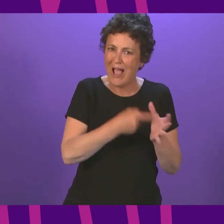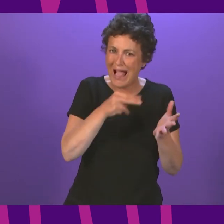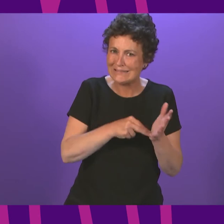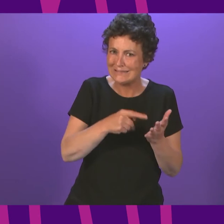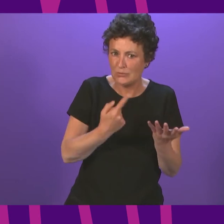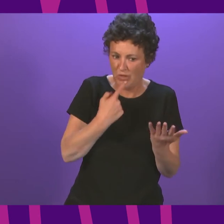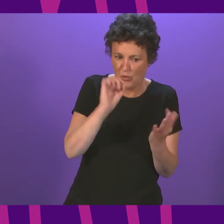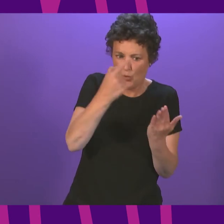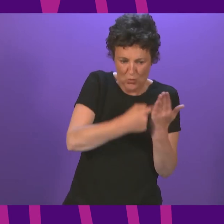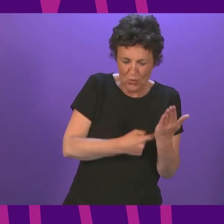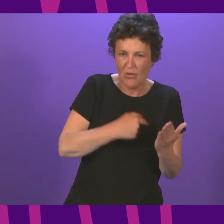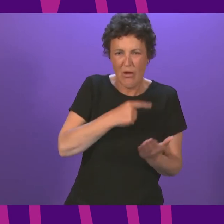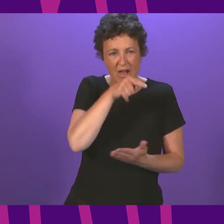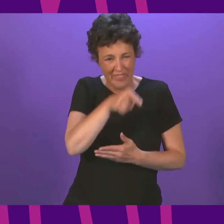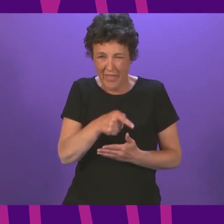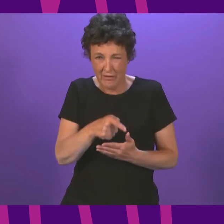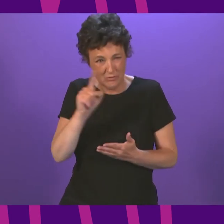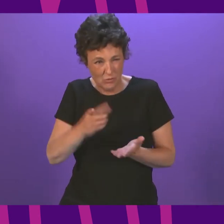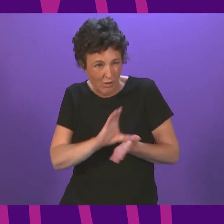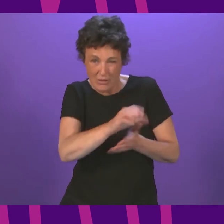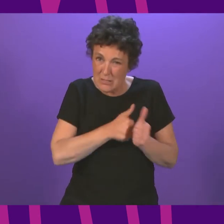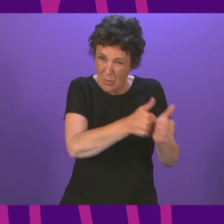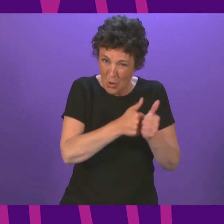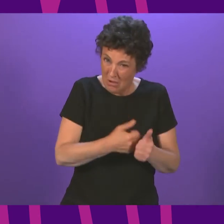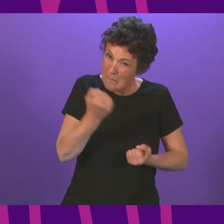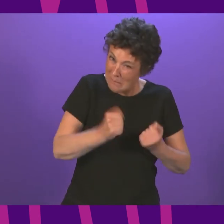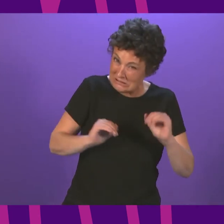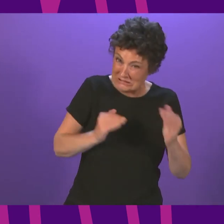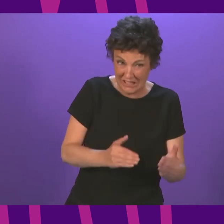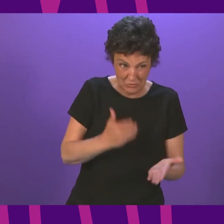a bus service that is ever more overpriced and fragmented, the Government has an opportunity